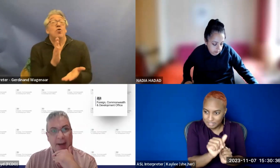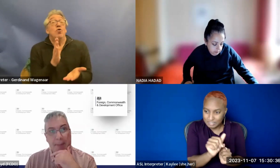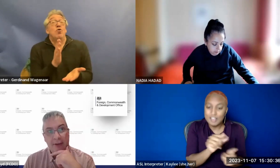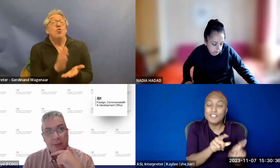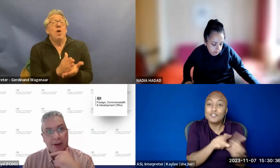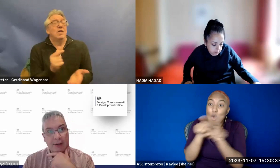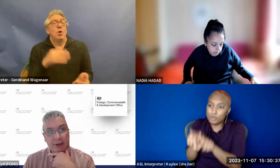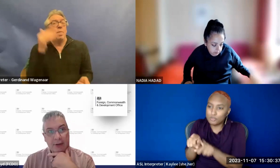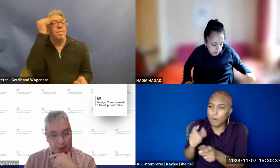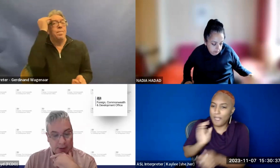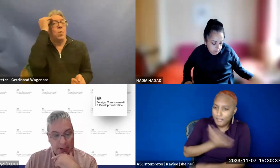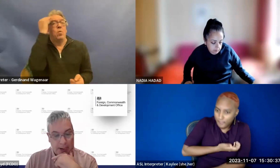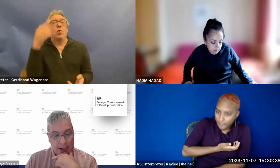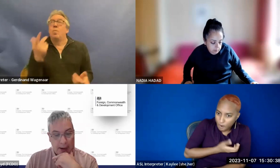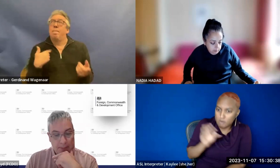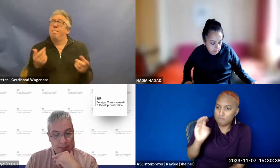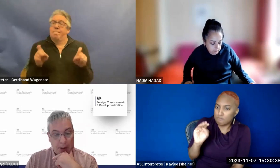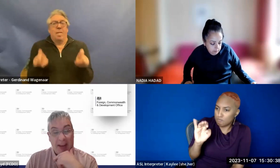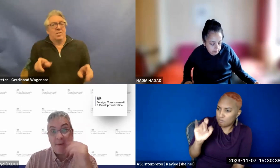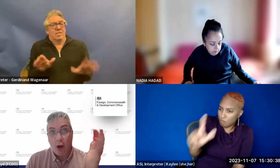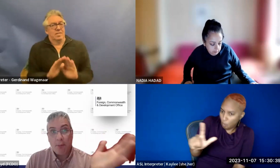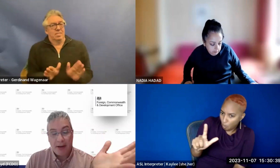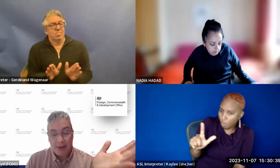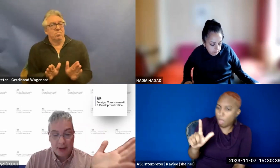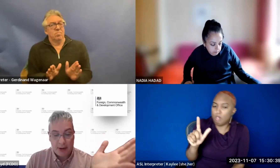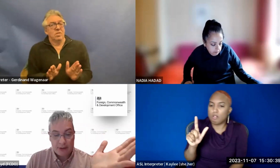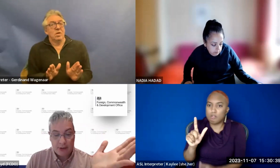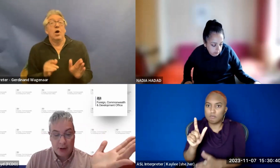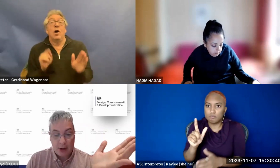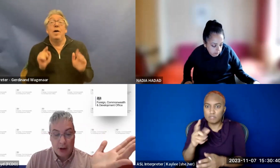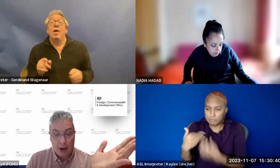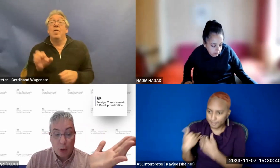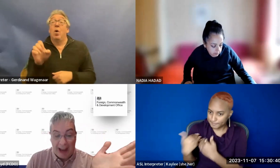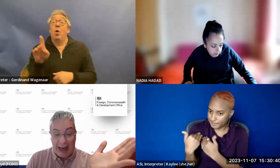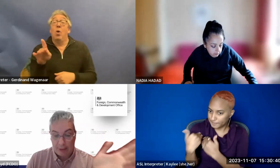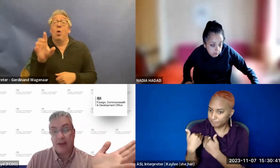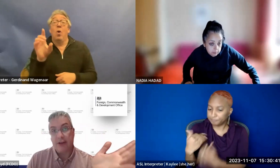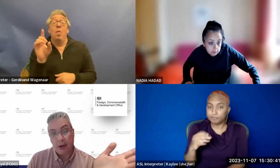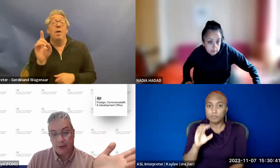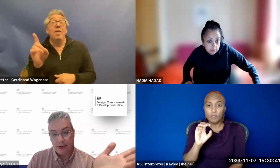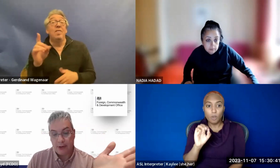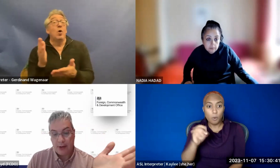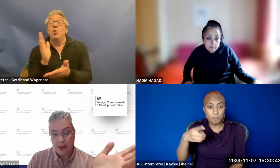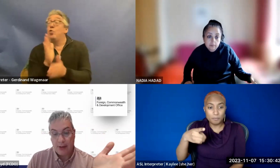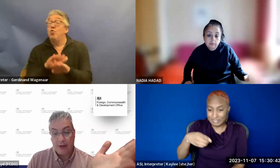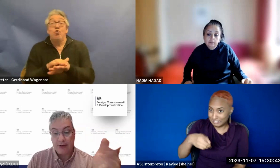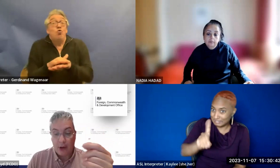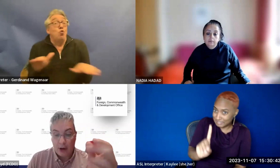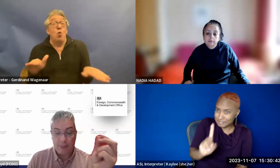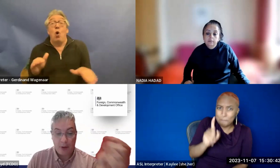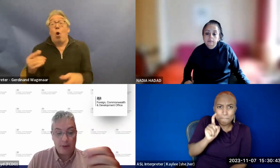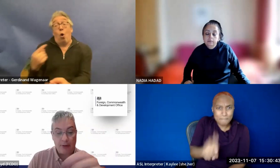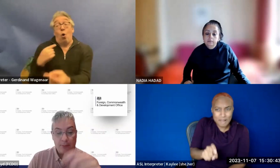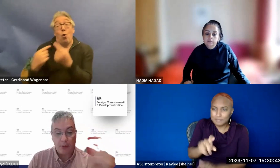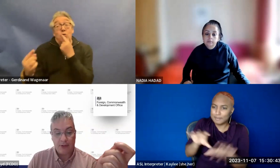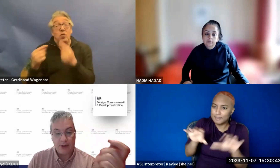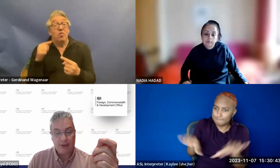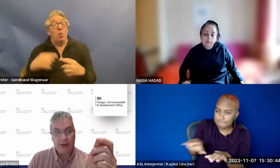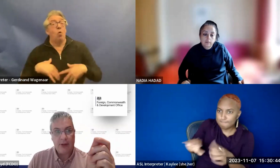It matters in practice. If OPDs are not actively consulted in the desired programs,